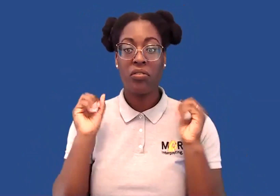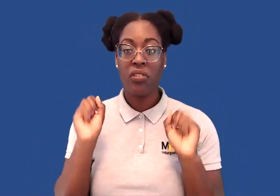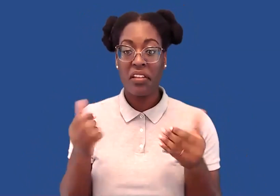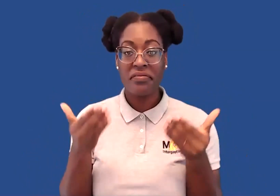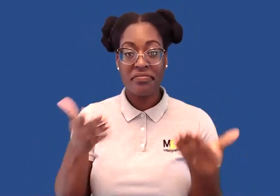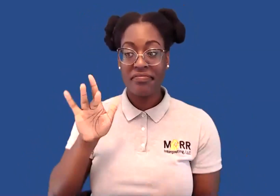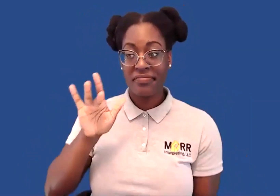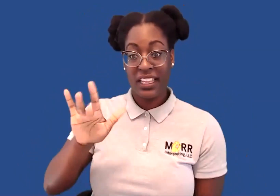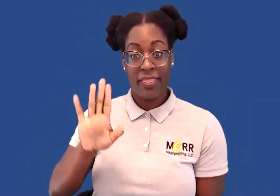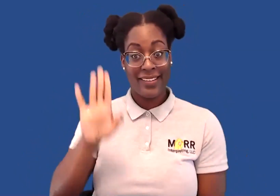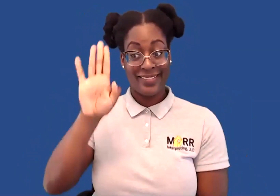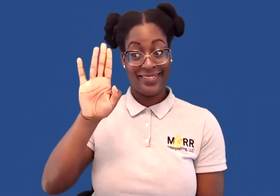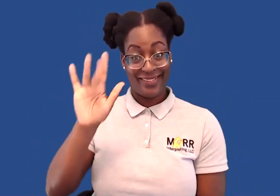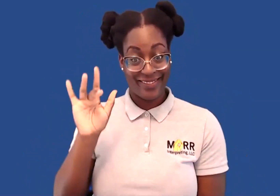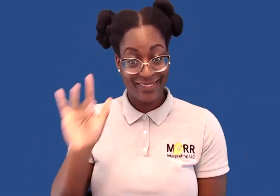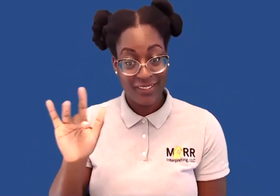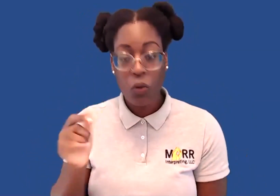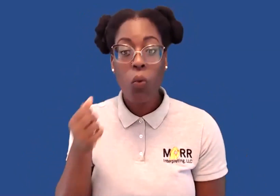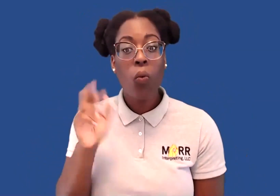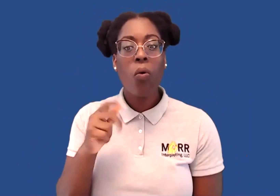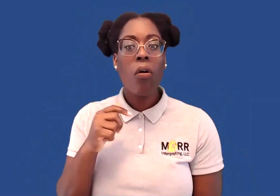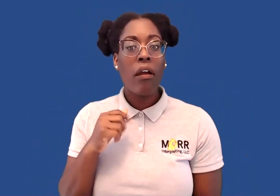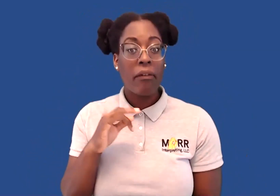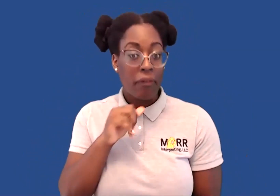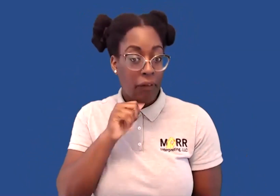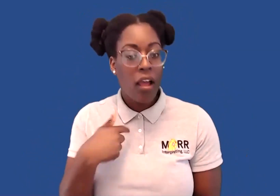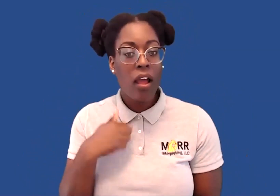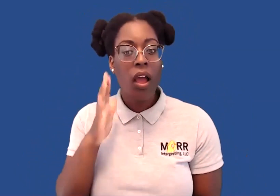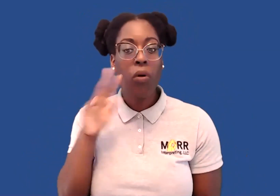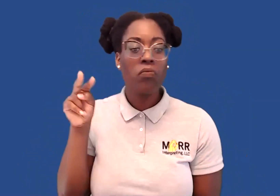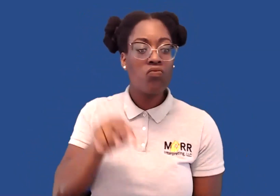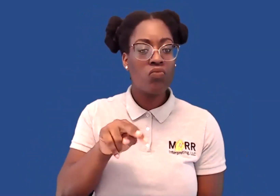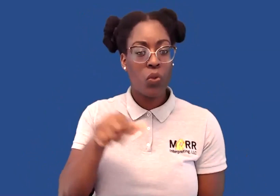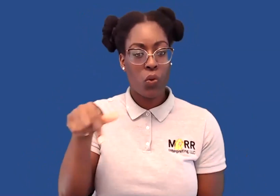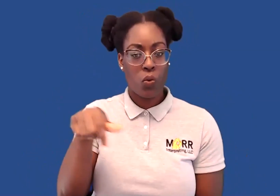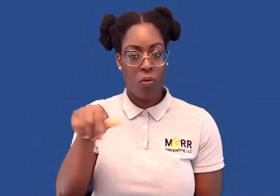and I will read out the questions from the chat.